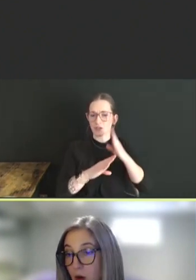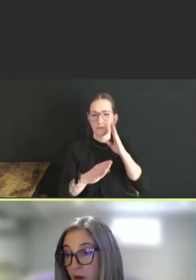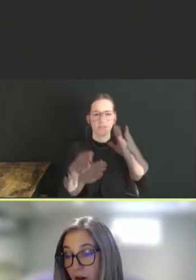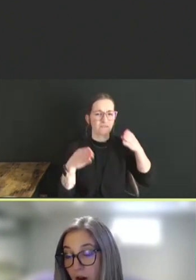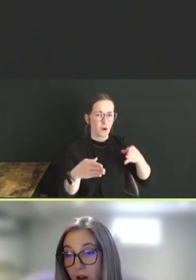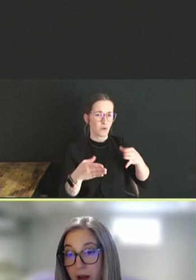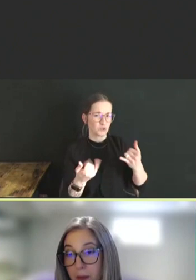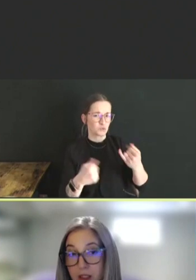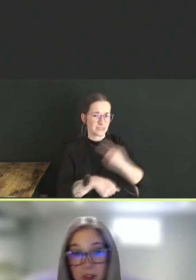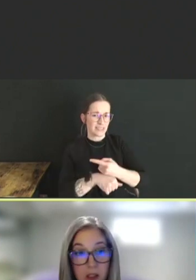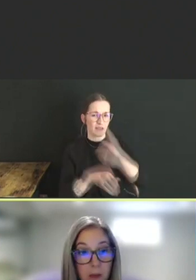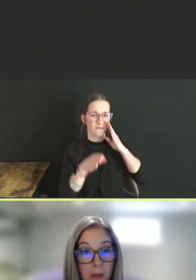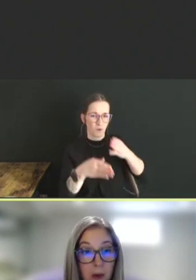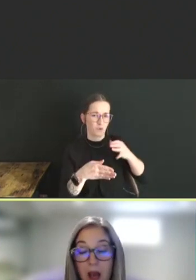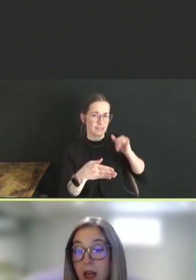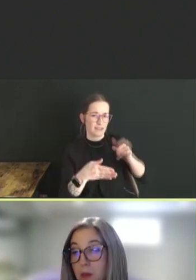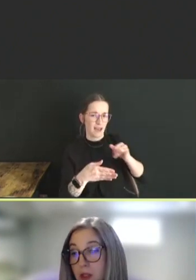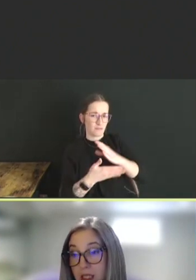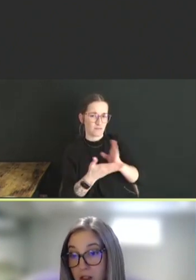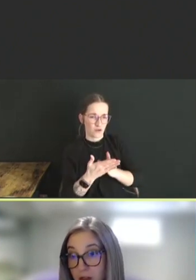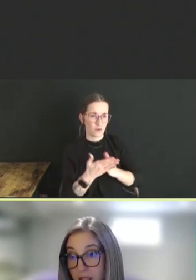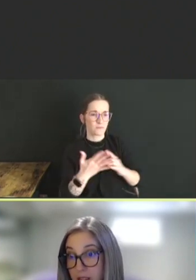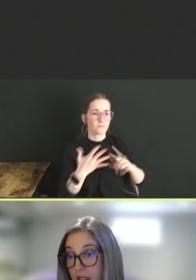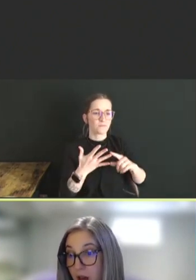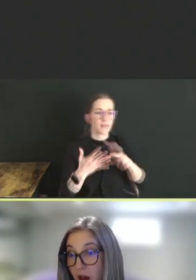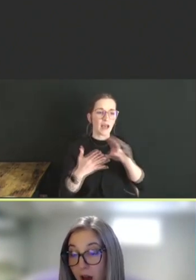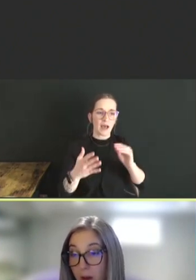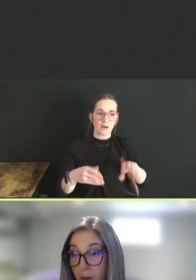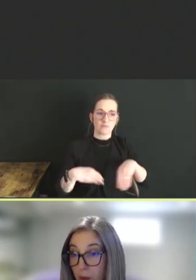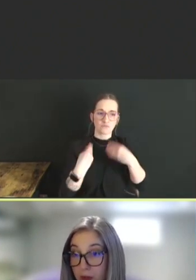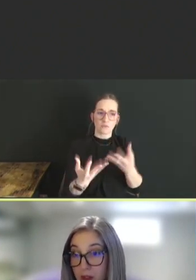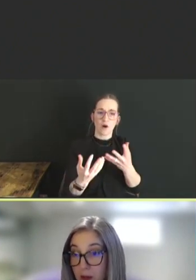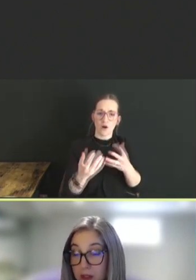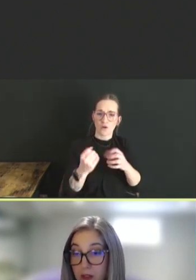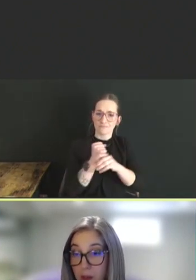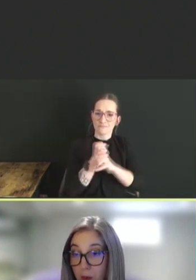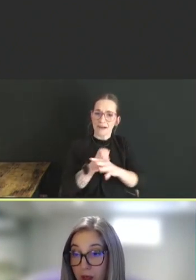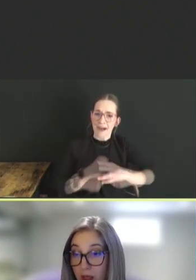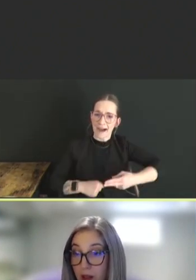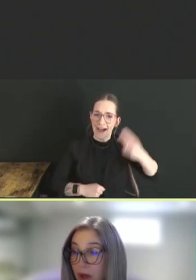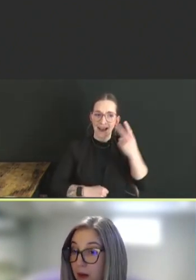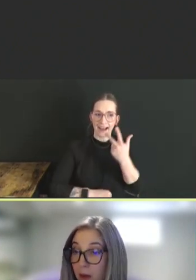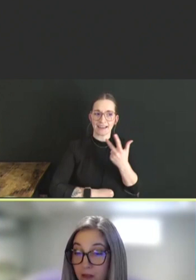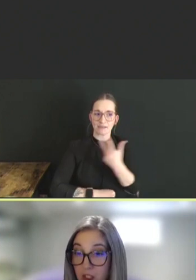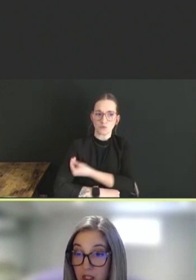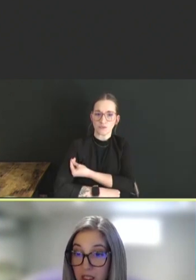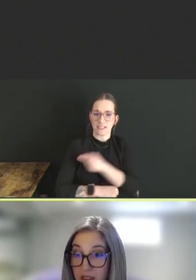overall helping to promote high immunization rates, both in terms of supporting beneficiaries